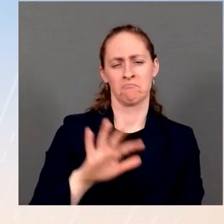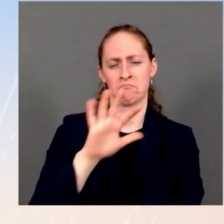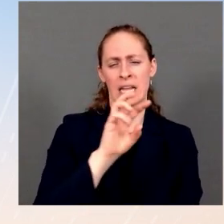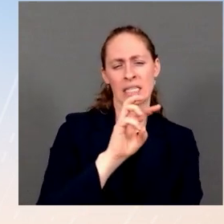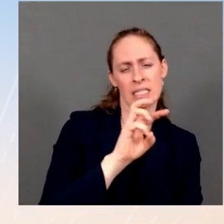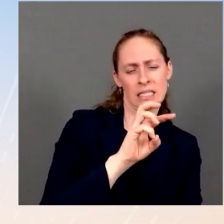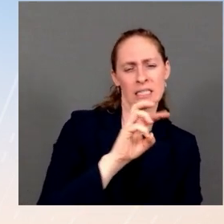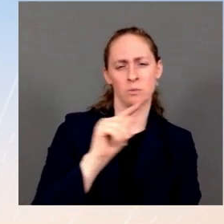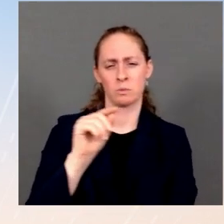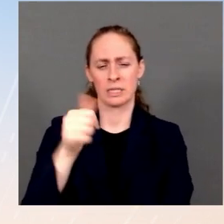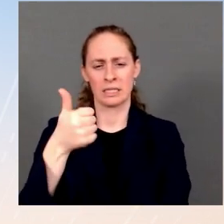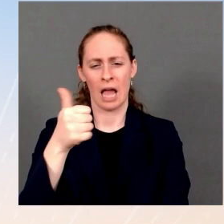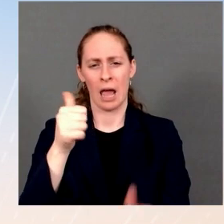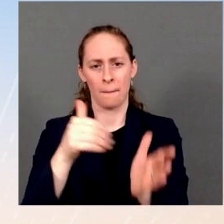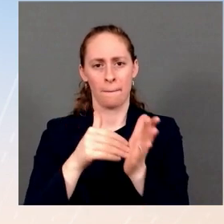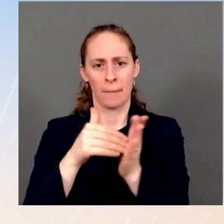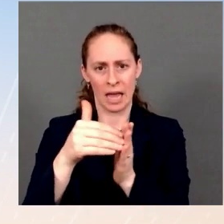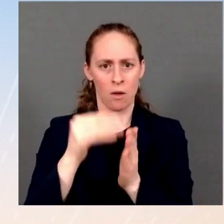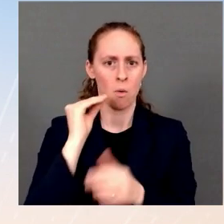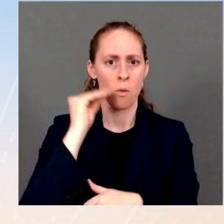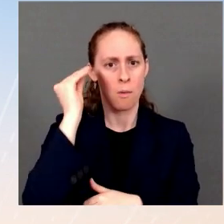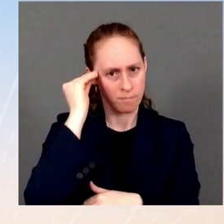as quickly through that challenge as possible.